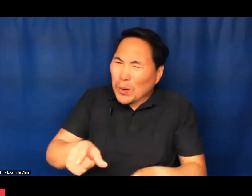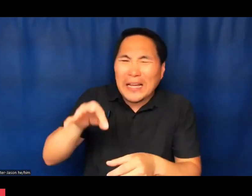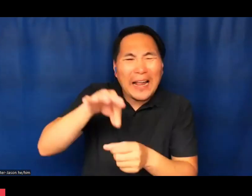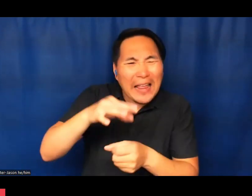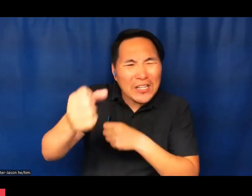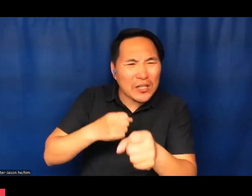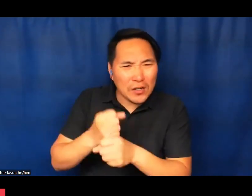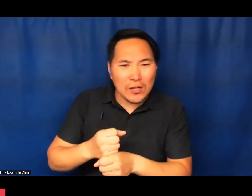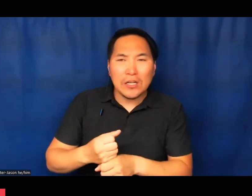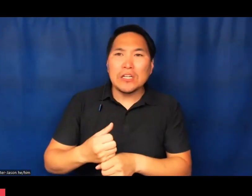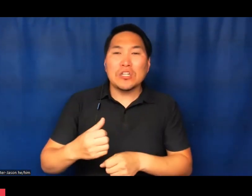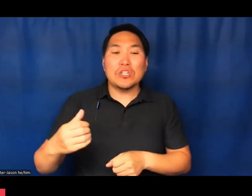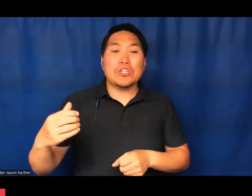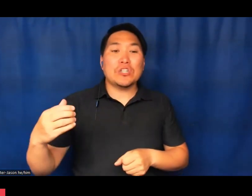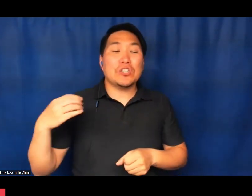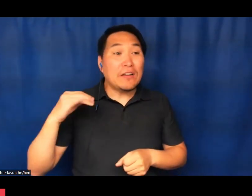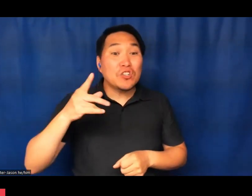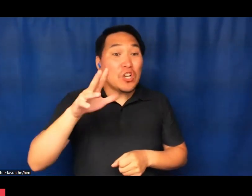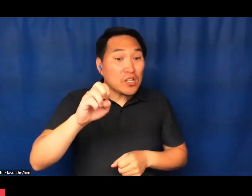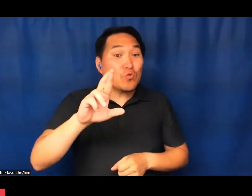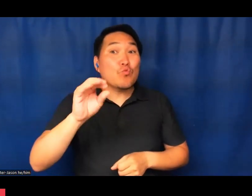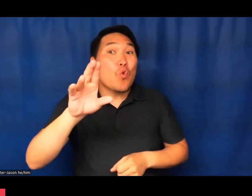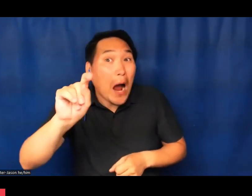Chief Robert dissented as well.